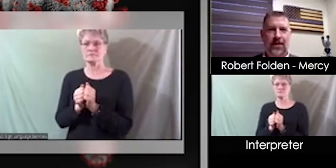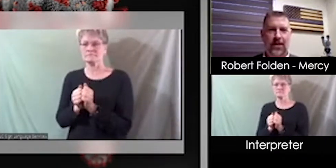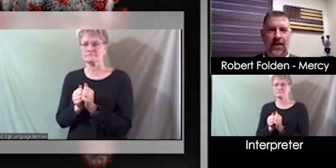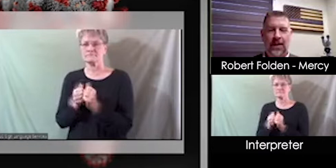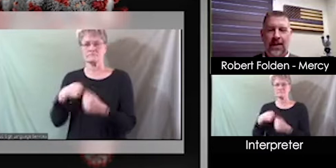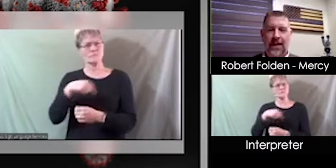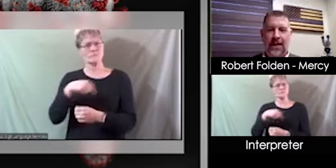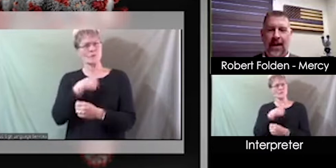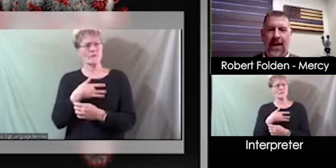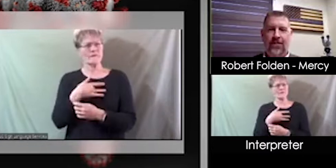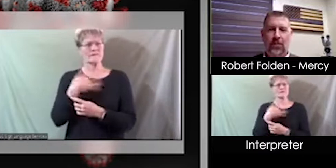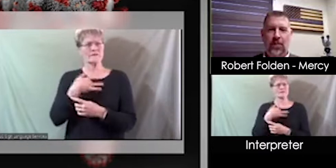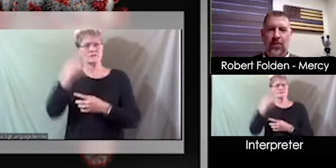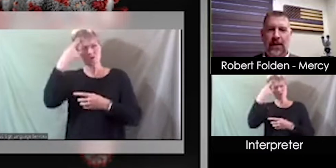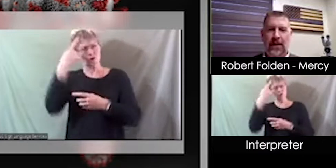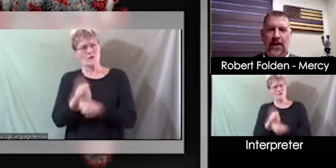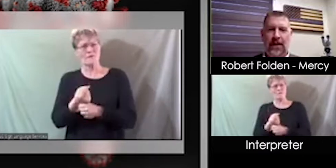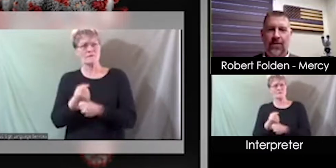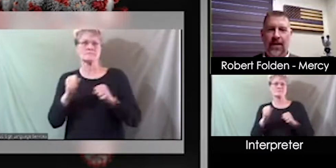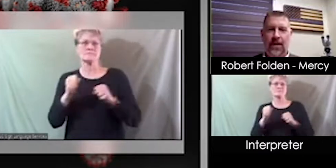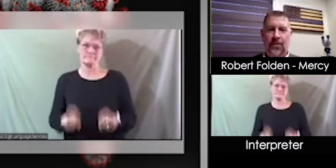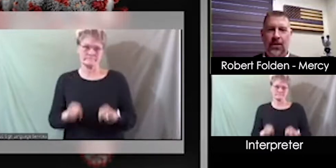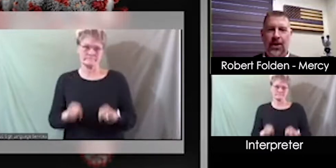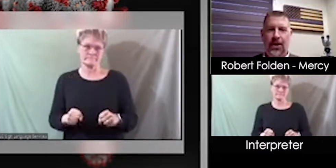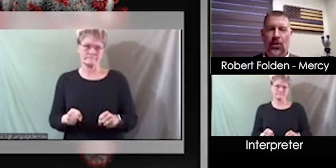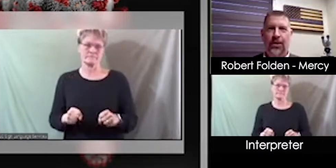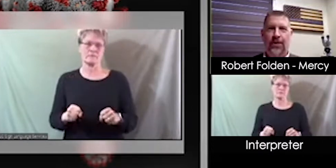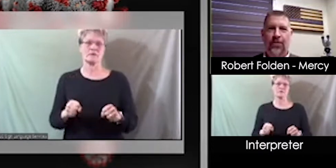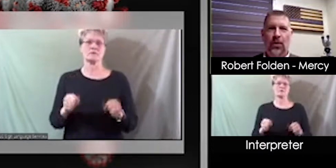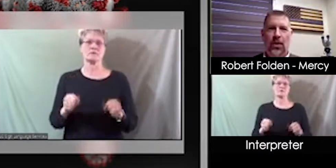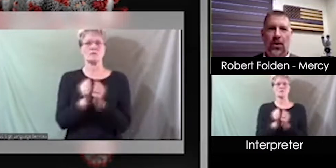feel in having PPE available not only for